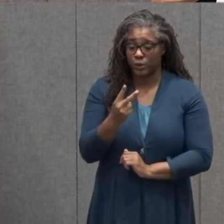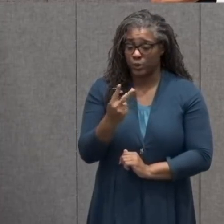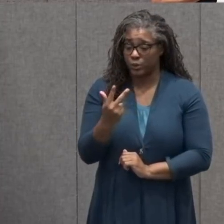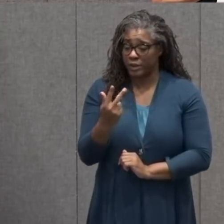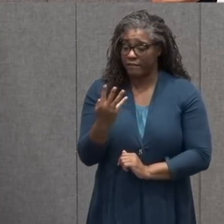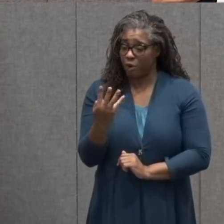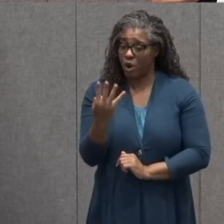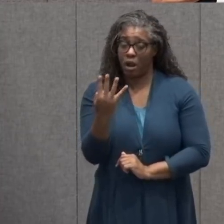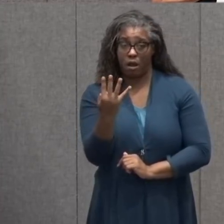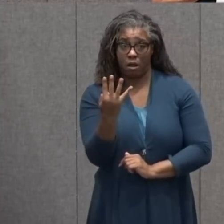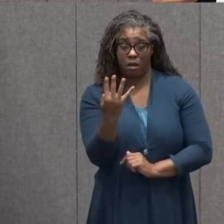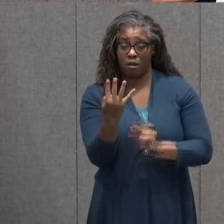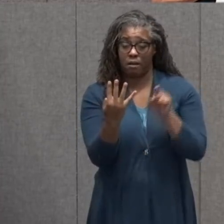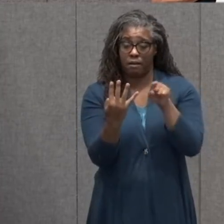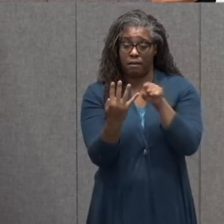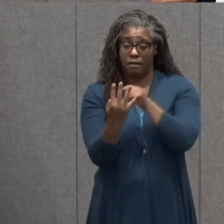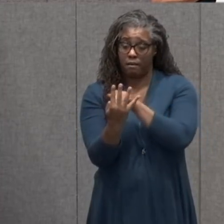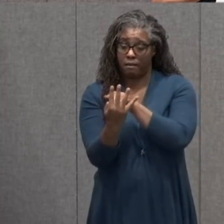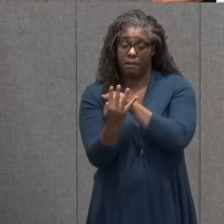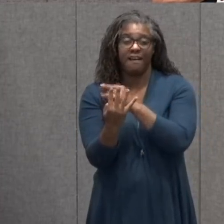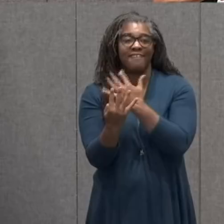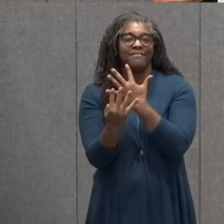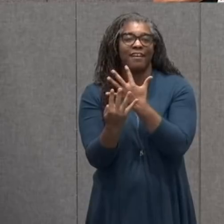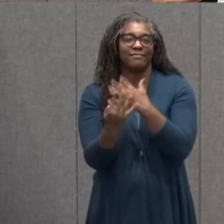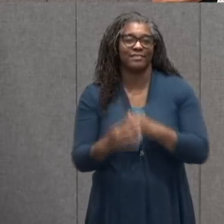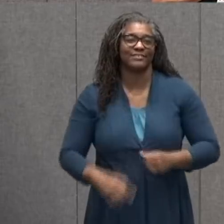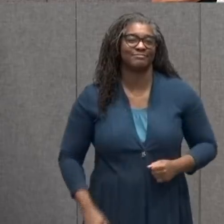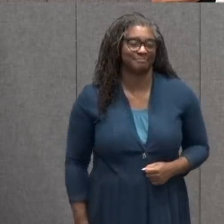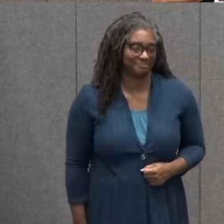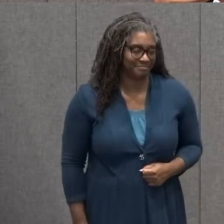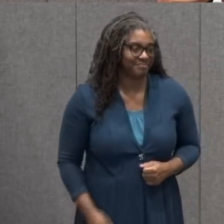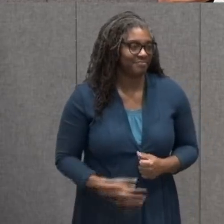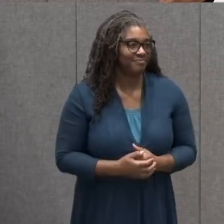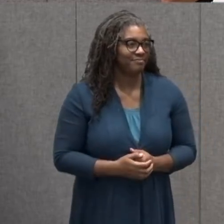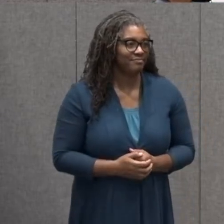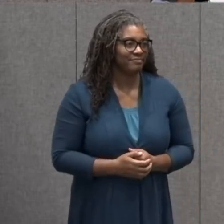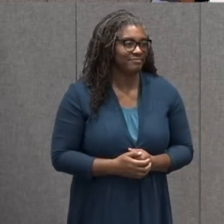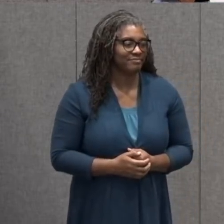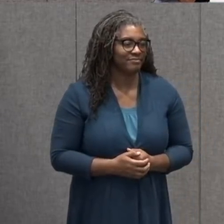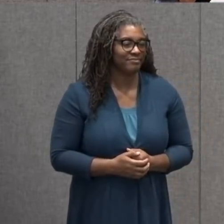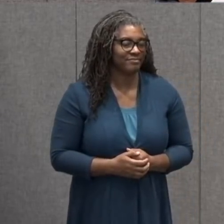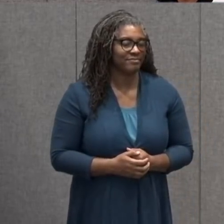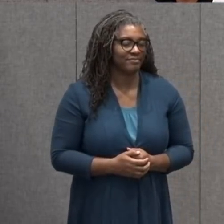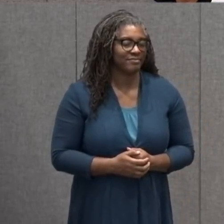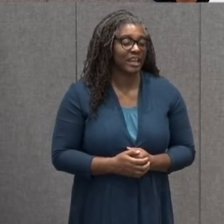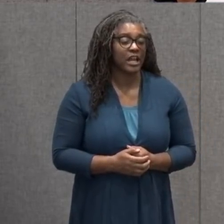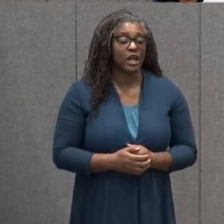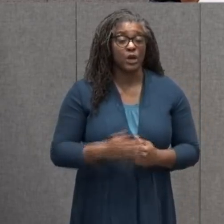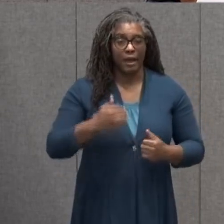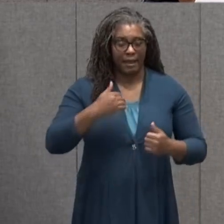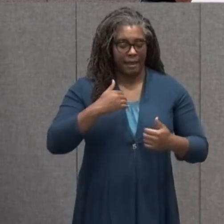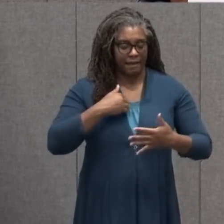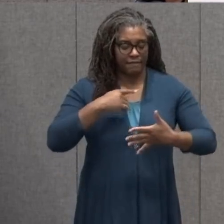So I've got my synonym, my antonym, and now can I come up with a sentence for disperse?